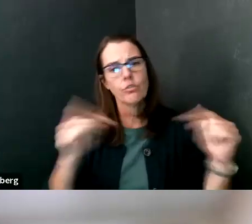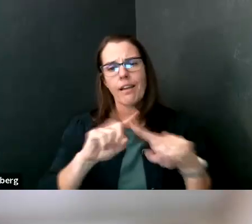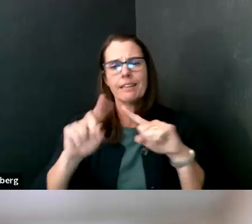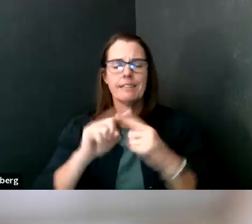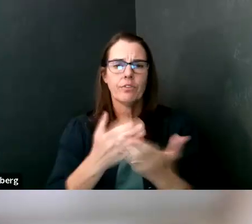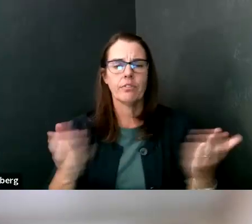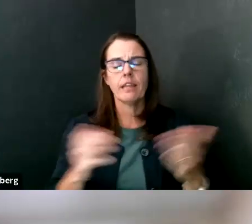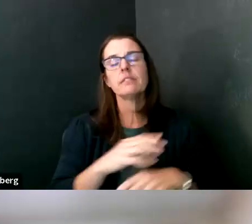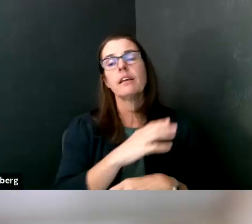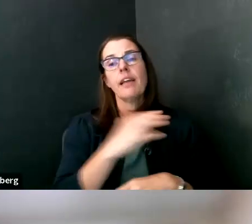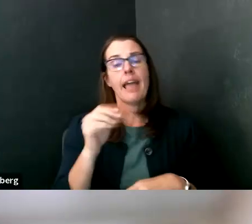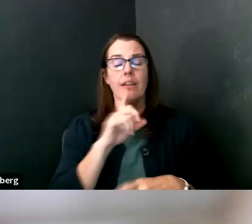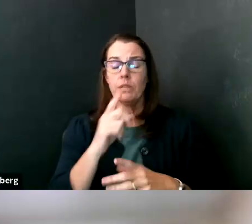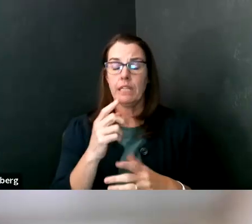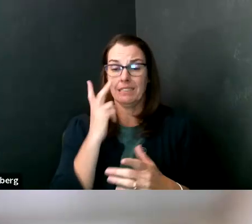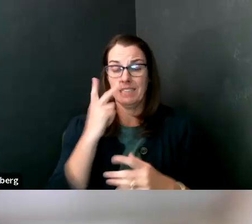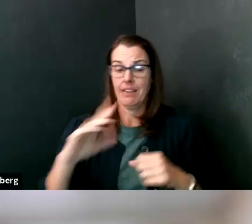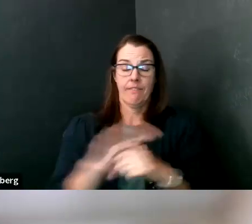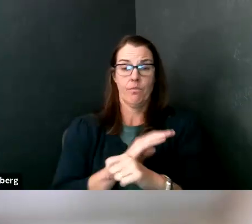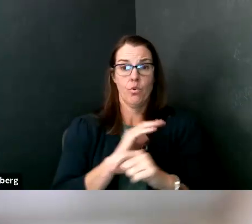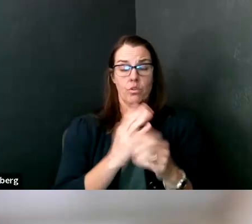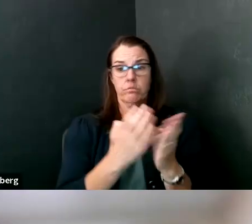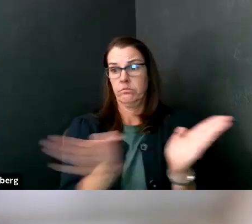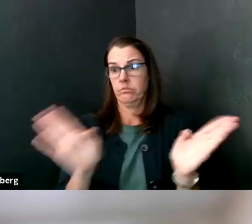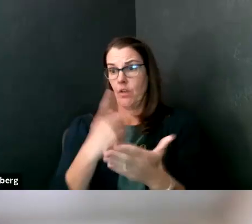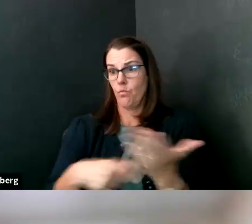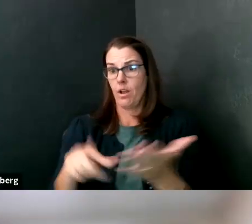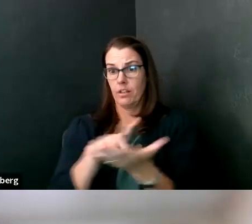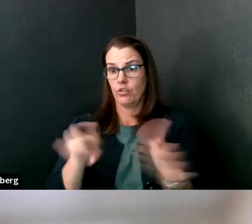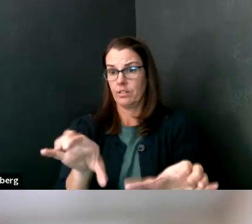comes from the full picture of what they do. Trying to review them one slice at a time, setting